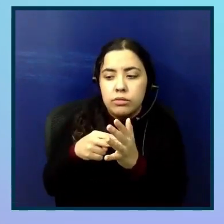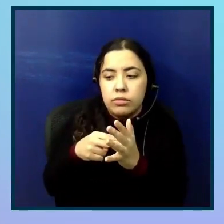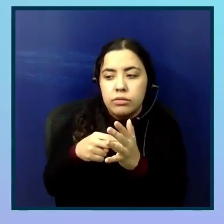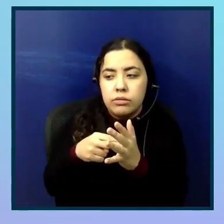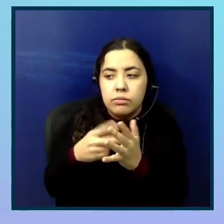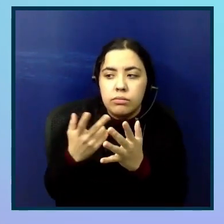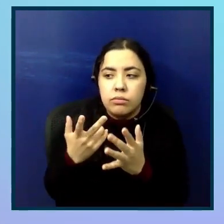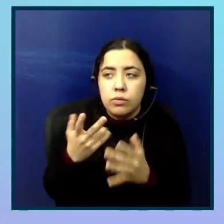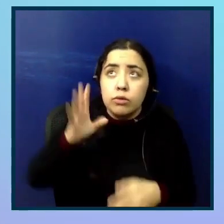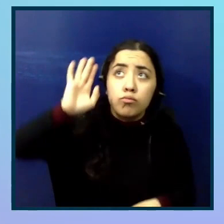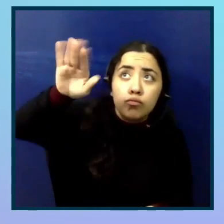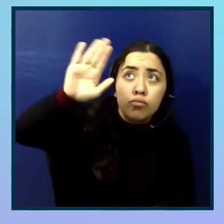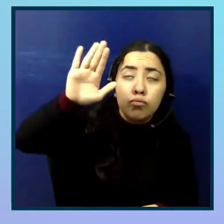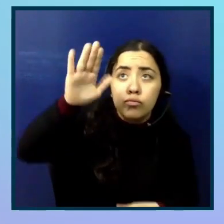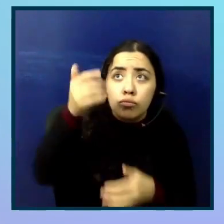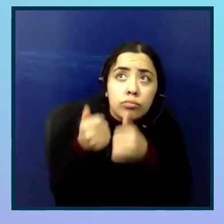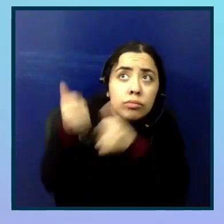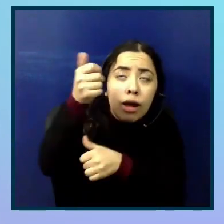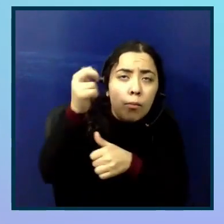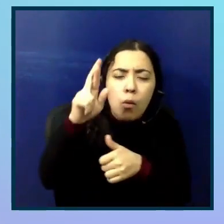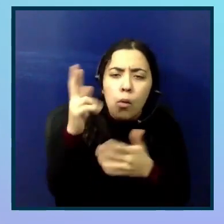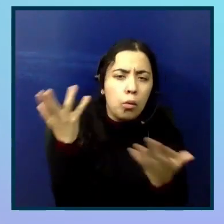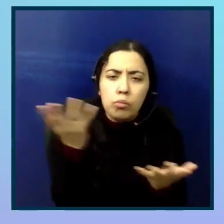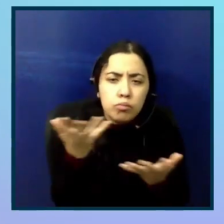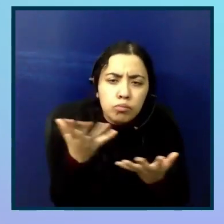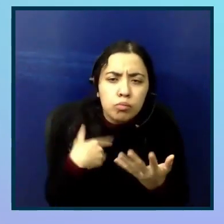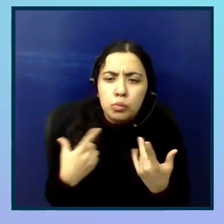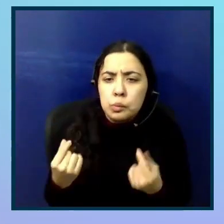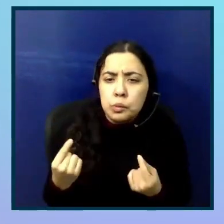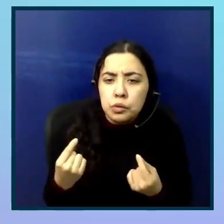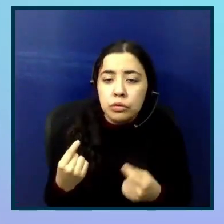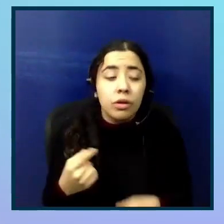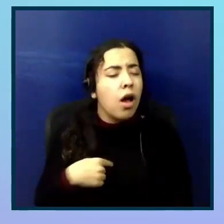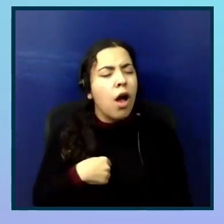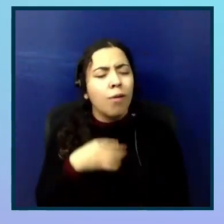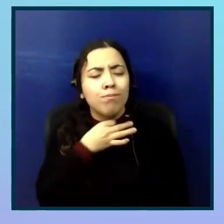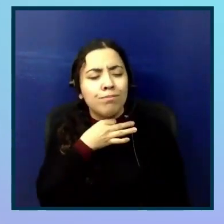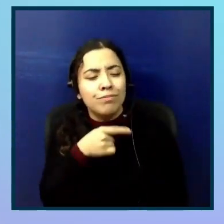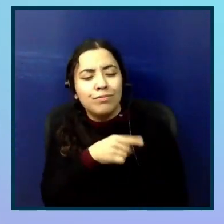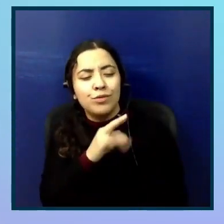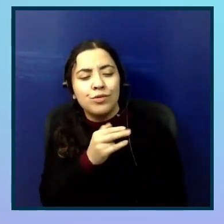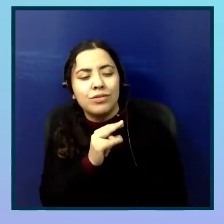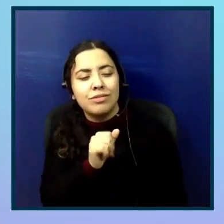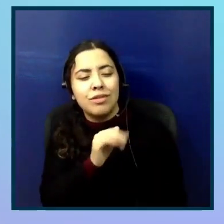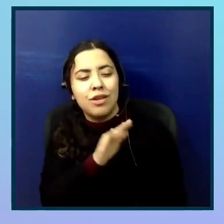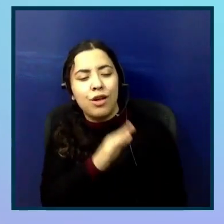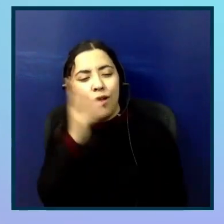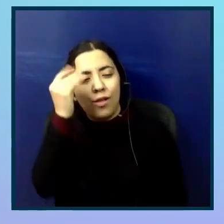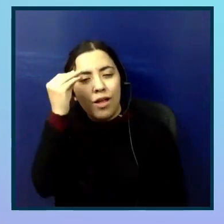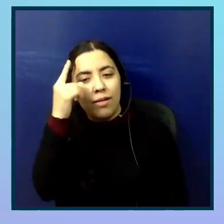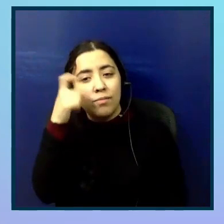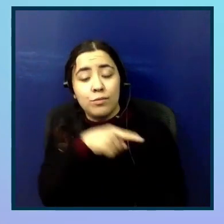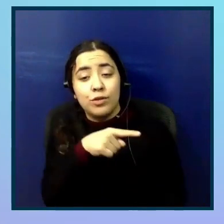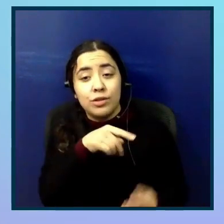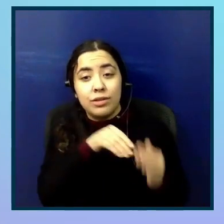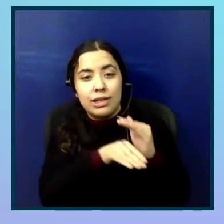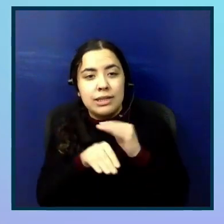I'd love to hear Christina's thoughts on this as well, 'cause she's had experience working in accessibility in two different organizations now.